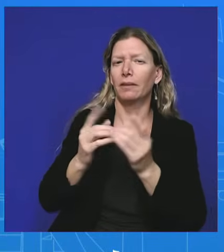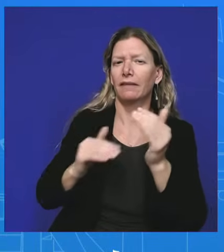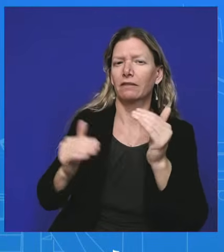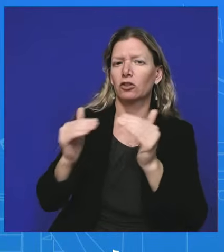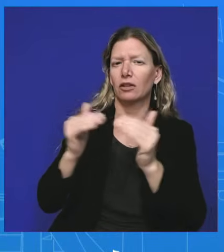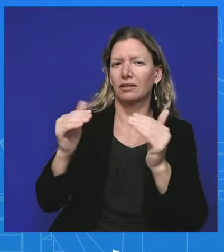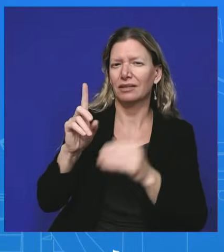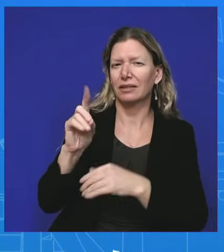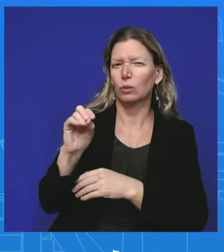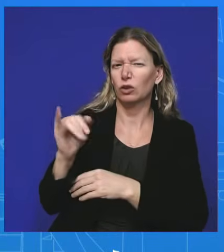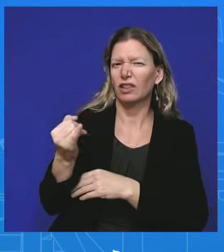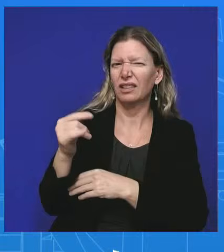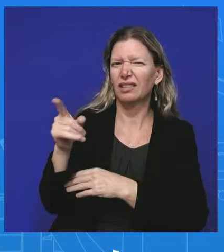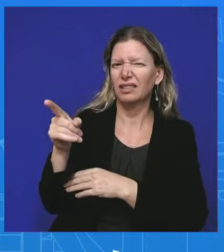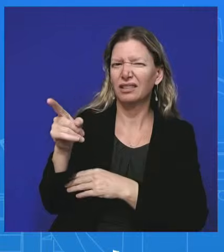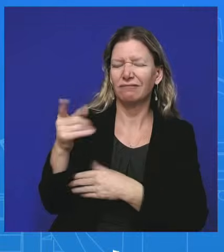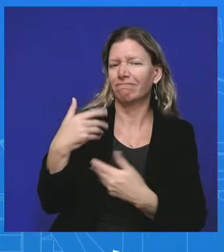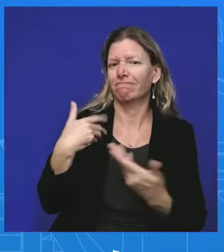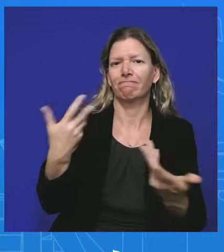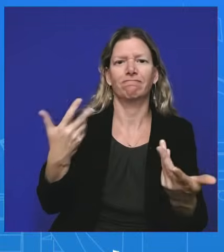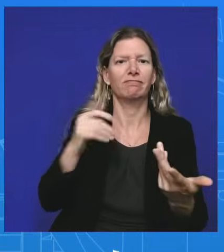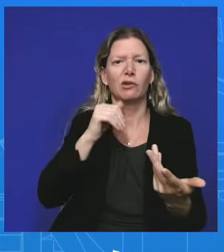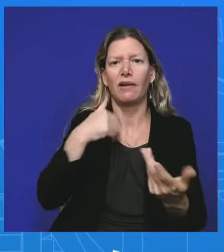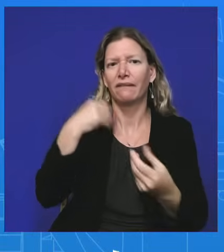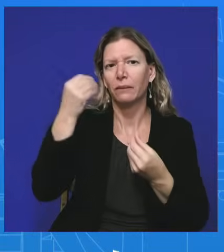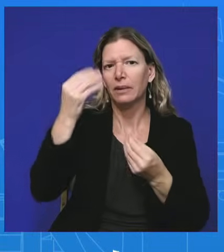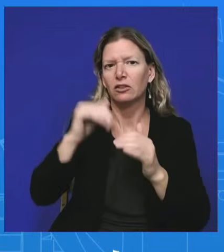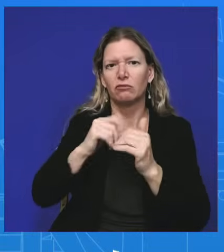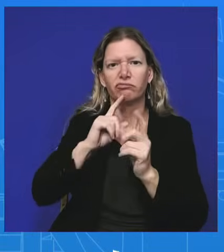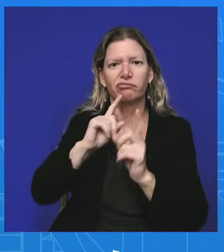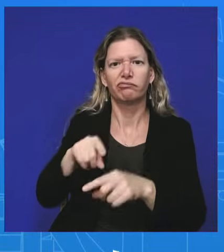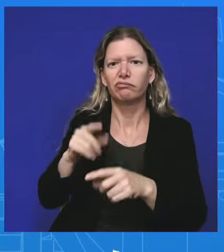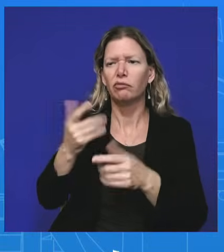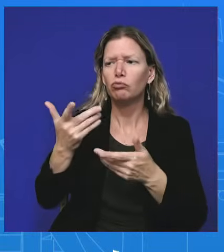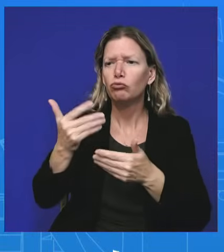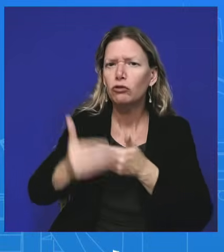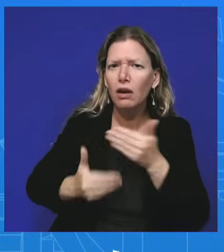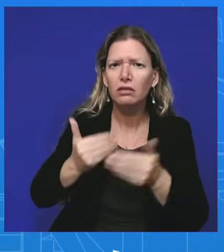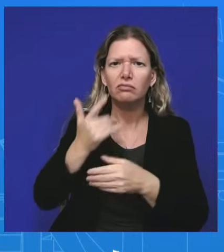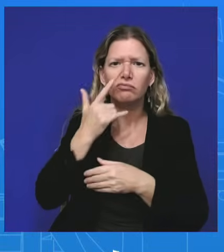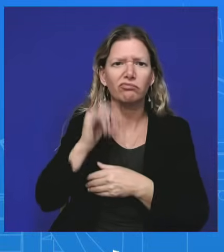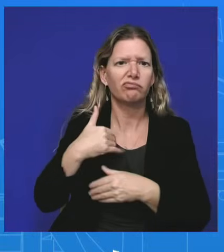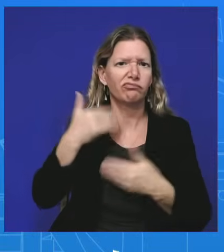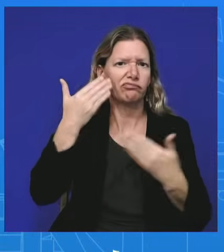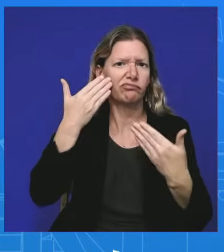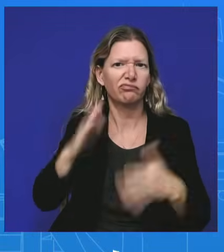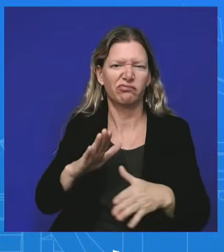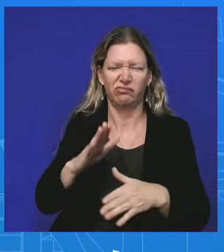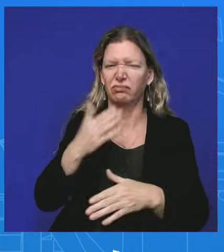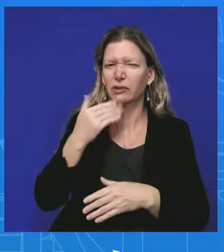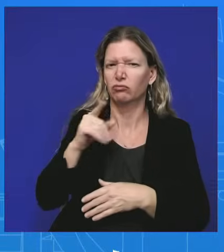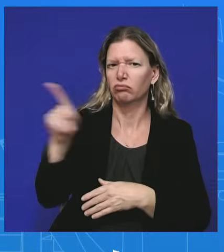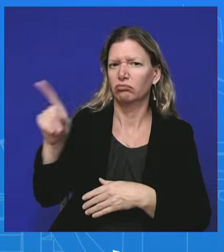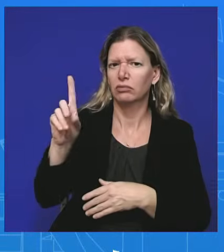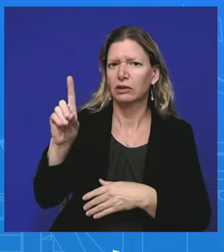I would have to refer you to Department of Justice. Don't have anything in detail for you at this time. Go ahead. The Press: Karine, since the announcement of the U.S. tariffs on China earlier this week,